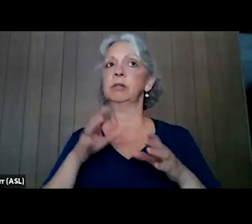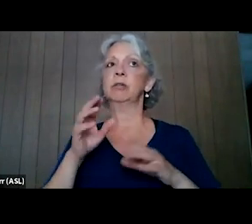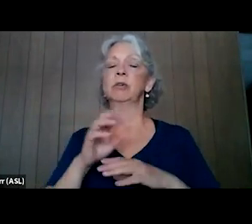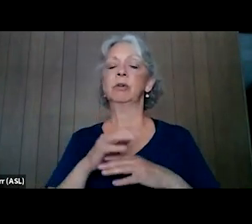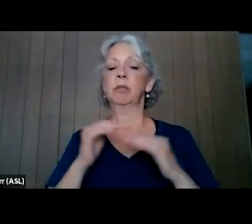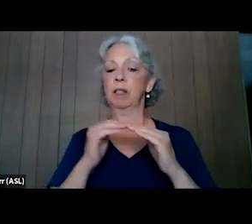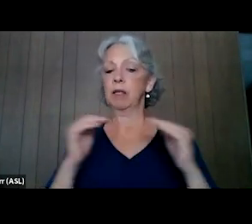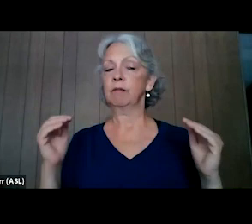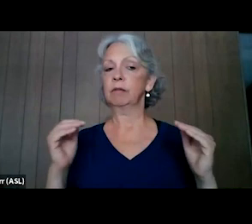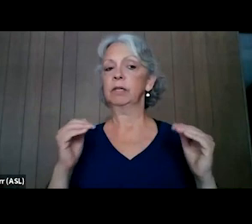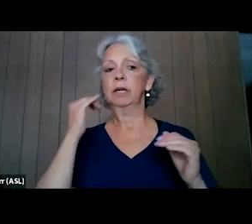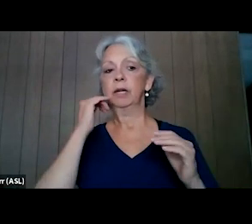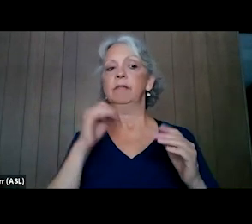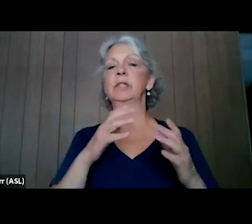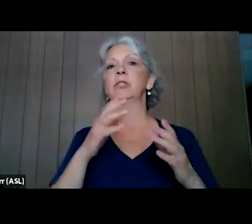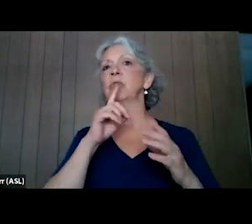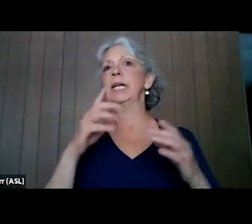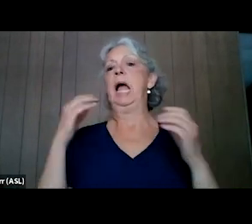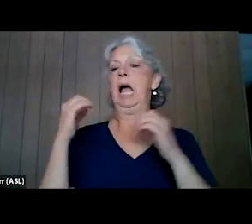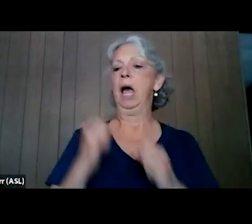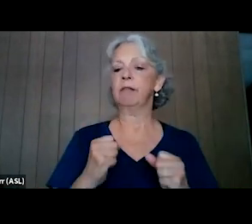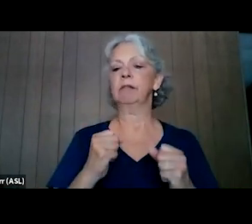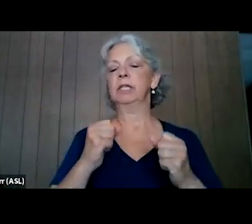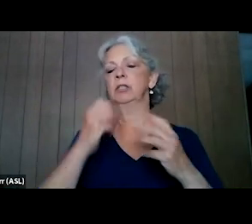if it's just heavy tranq sedation, is gonna be pretty normal.